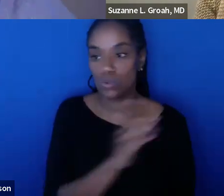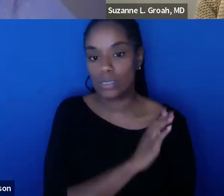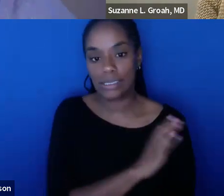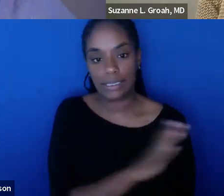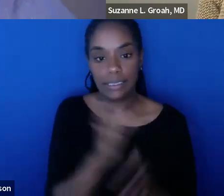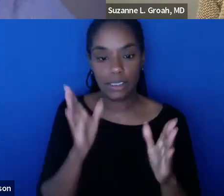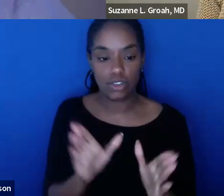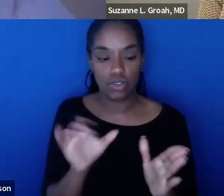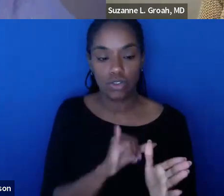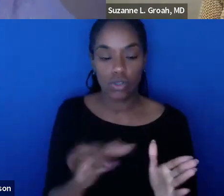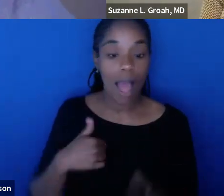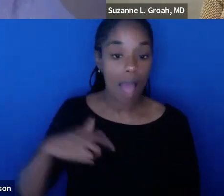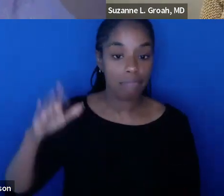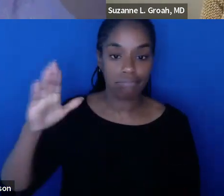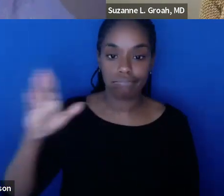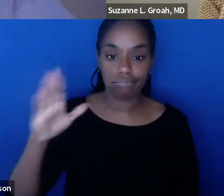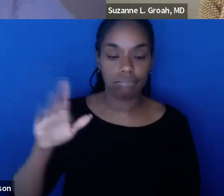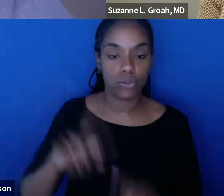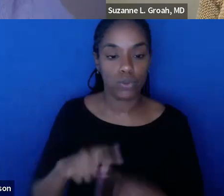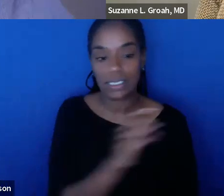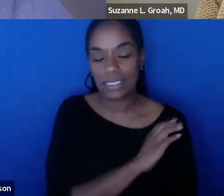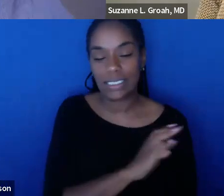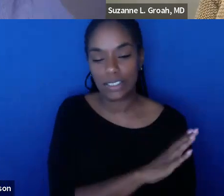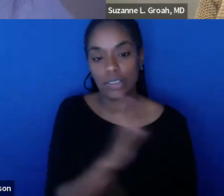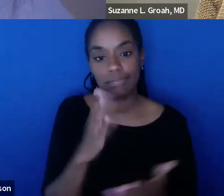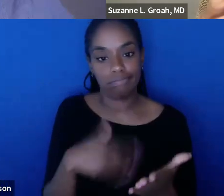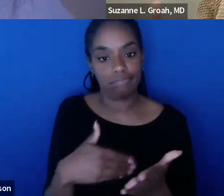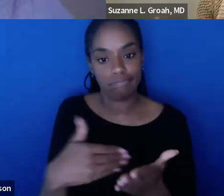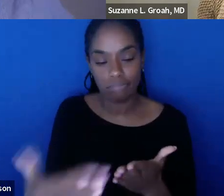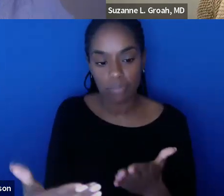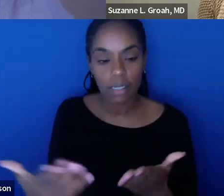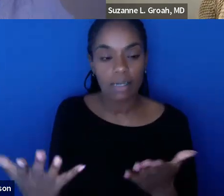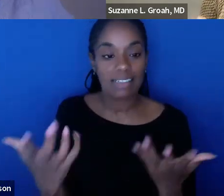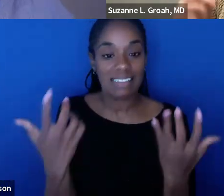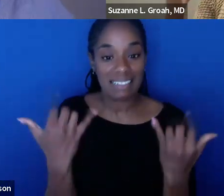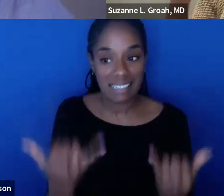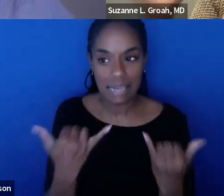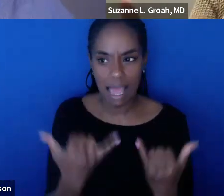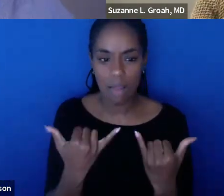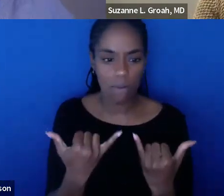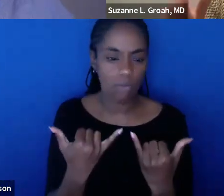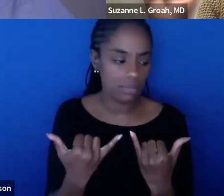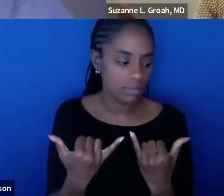I give these lectures to clinicians all the time, and it's now taking like 10,